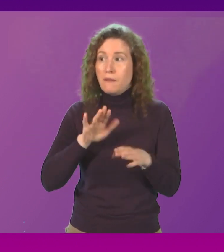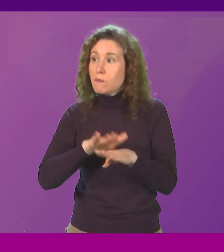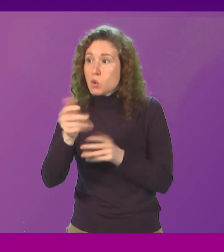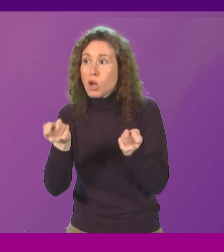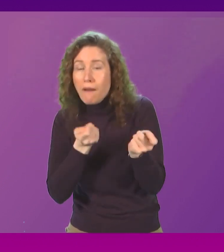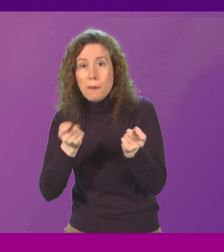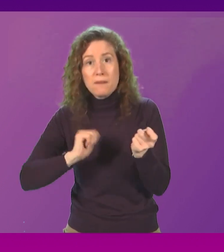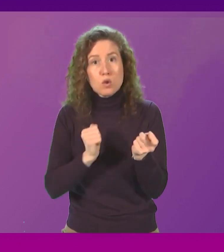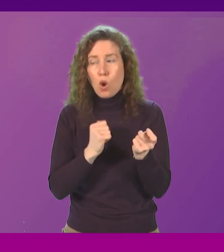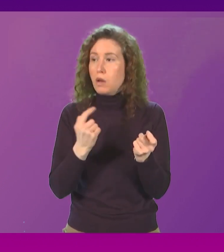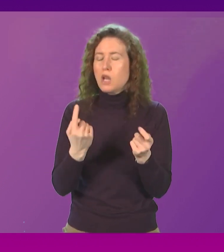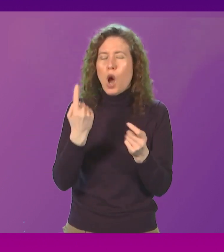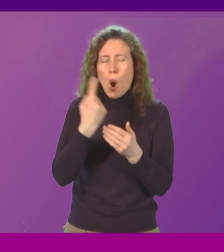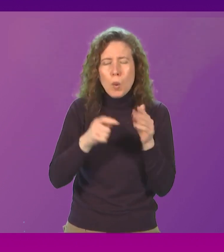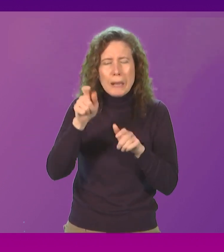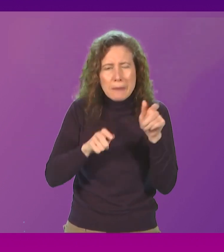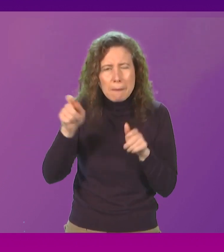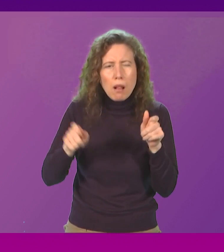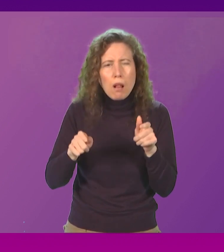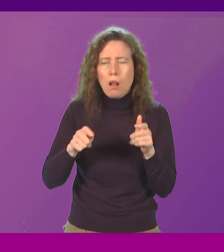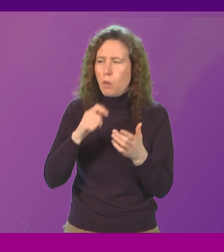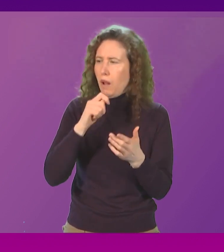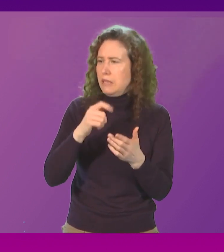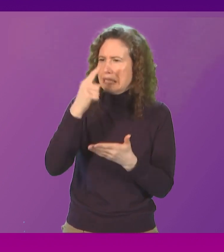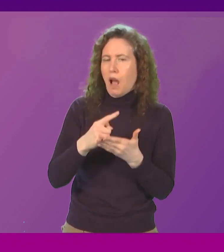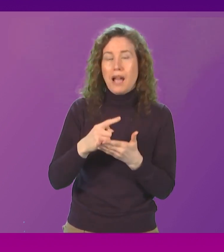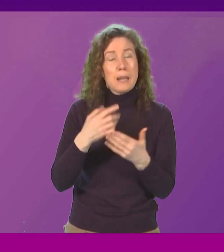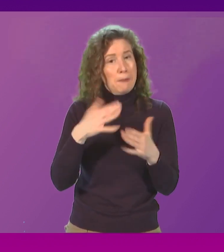During my time as First Minister, they have had eight opportunities to do that.